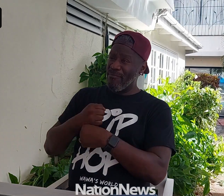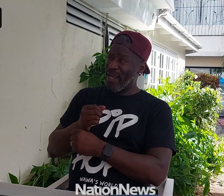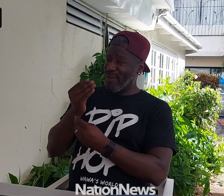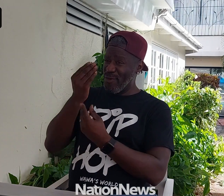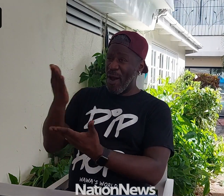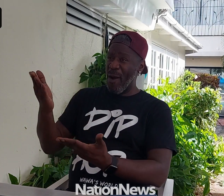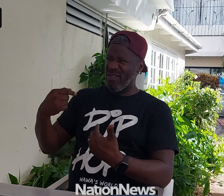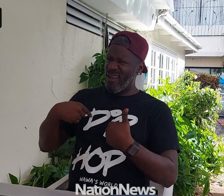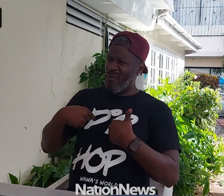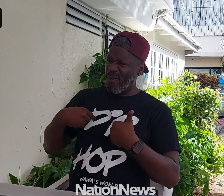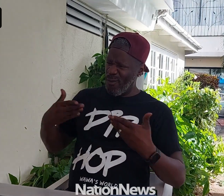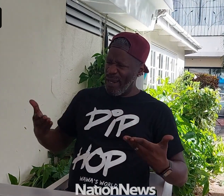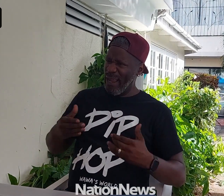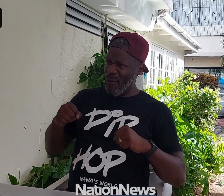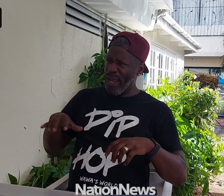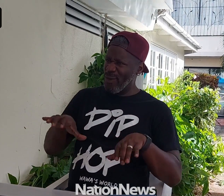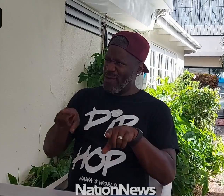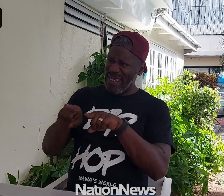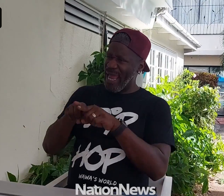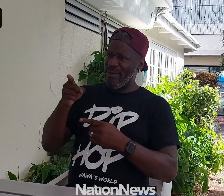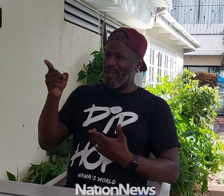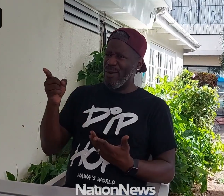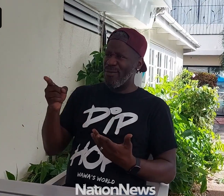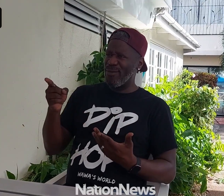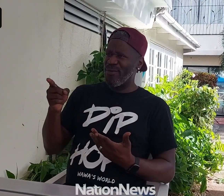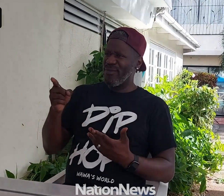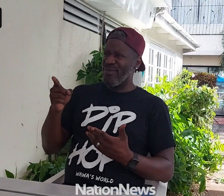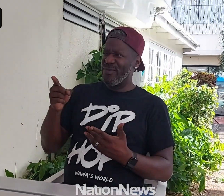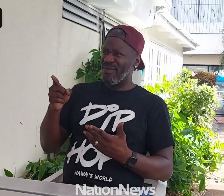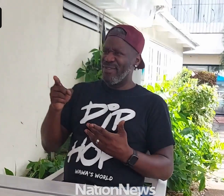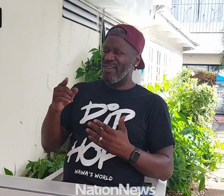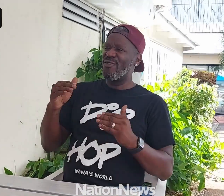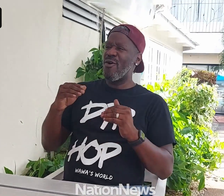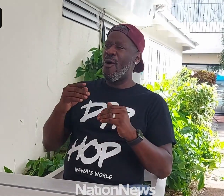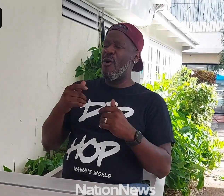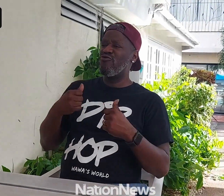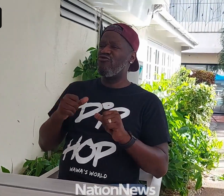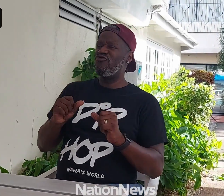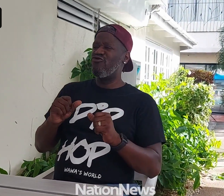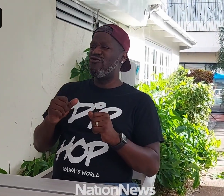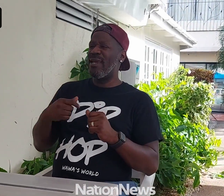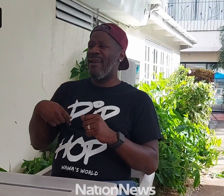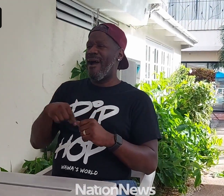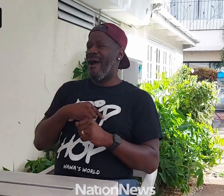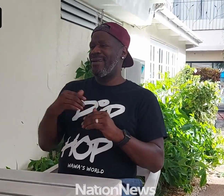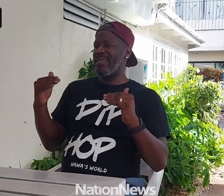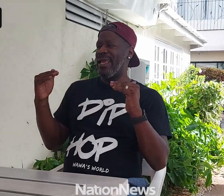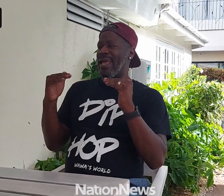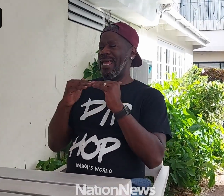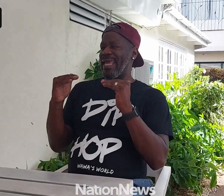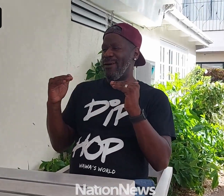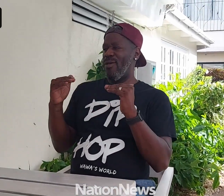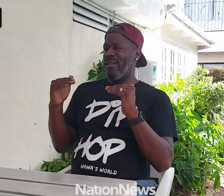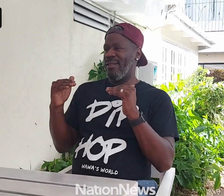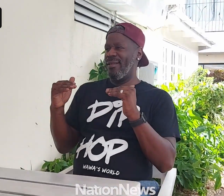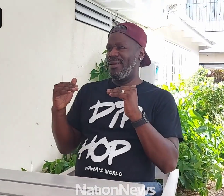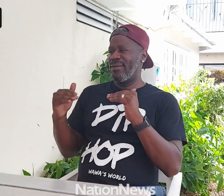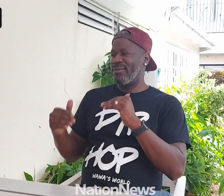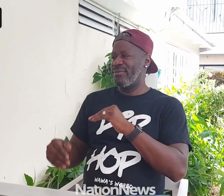to fight for our rights to make sure you know that we have opportunities as well and to make